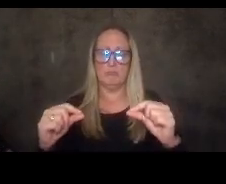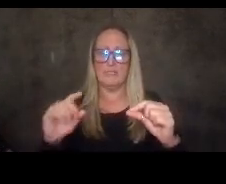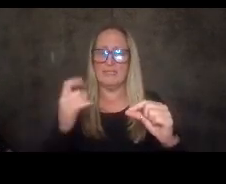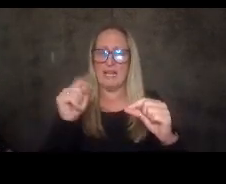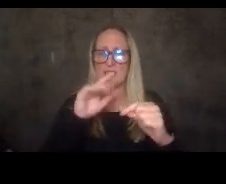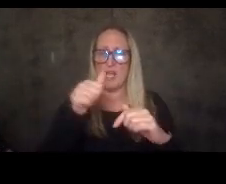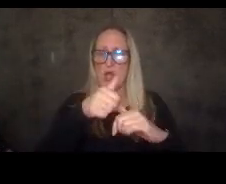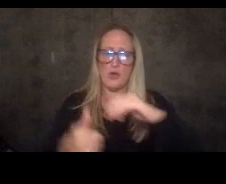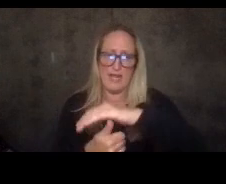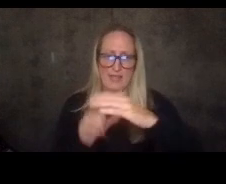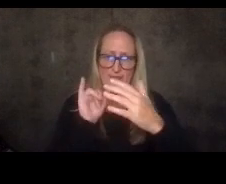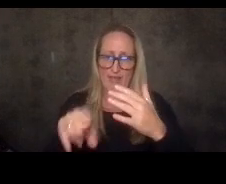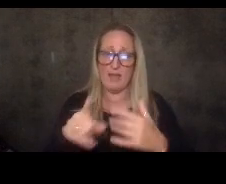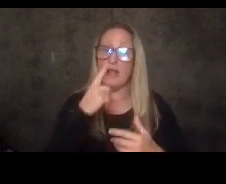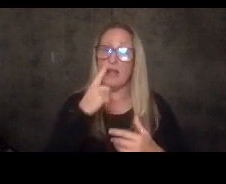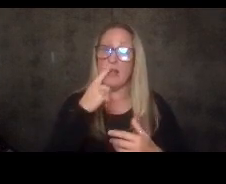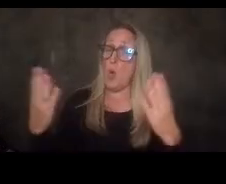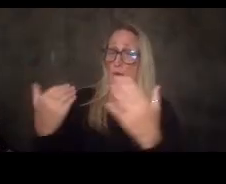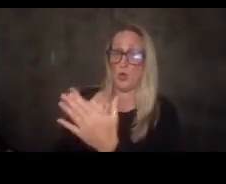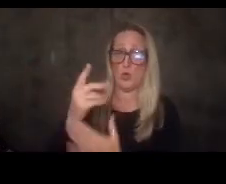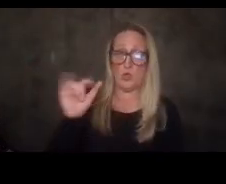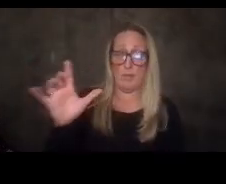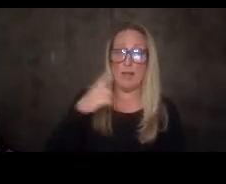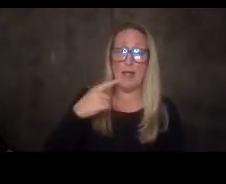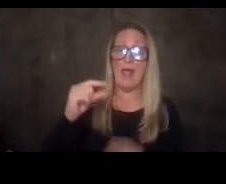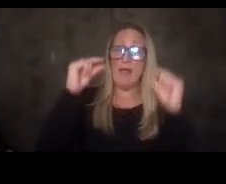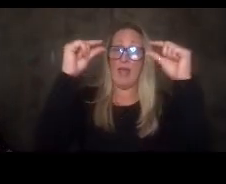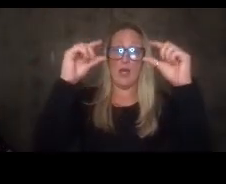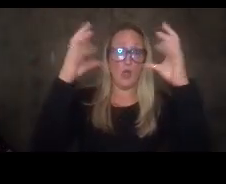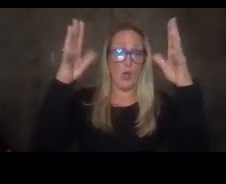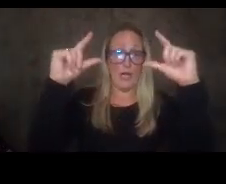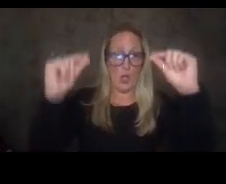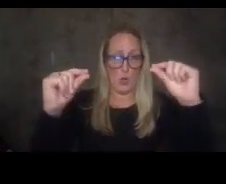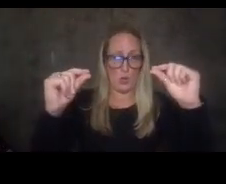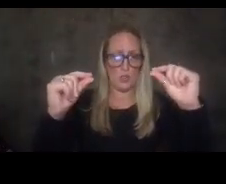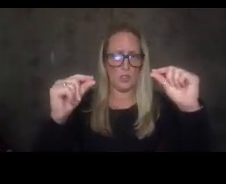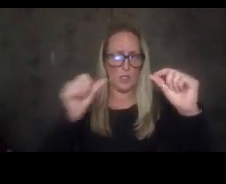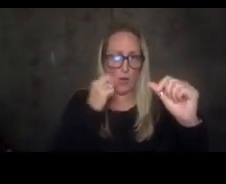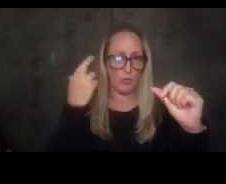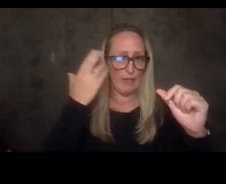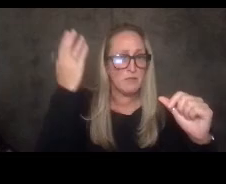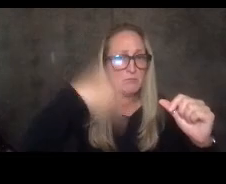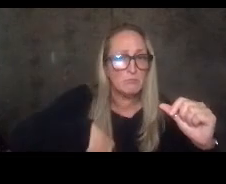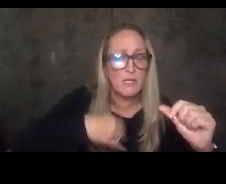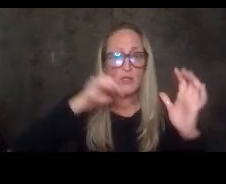And if you open a document that had the headers already closed, then you might not realize that there is text underneath of it.